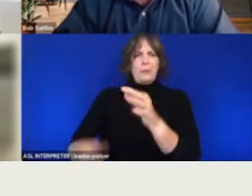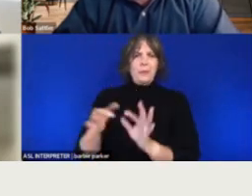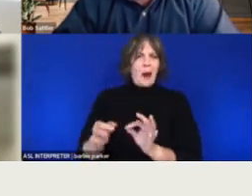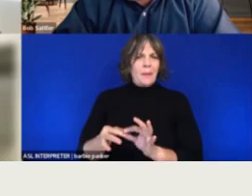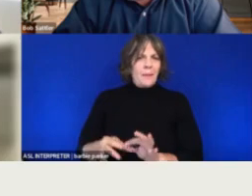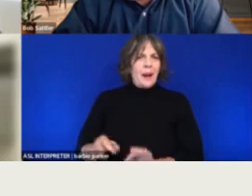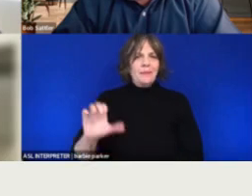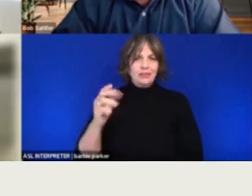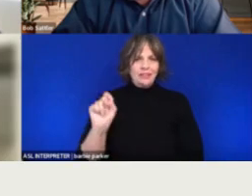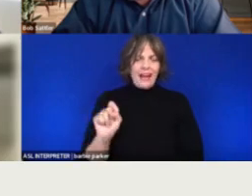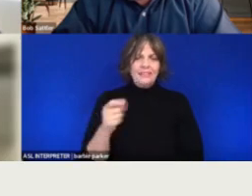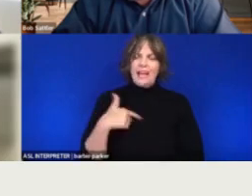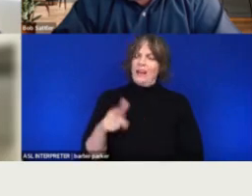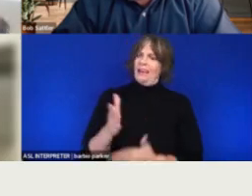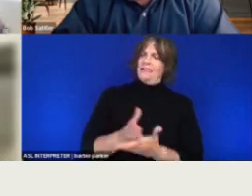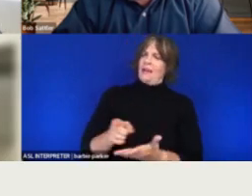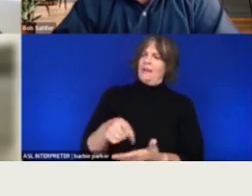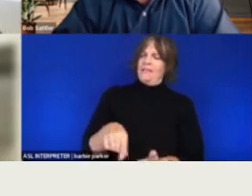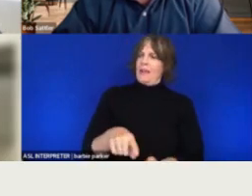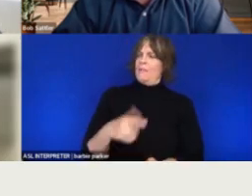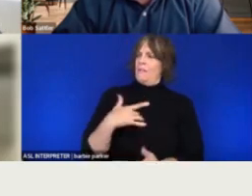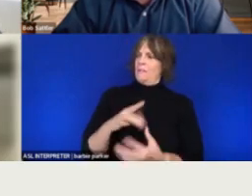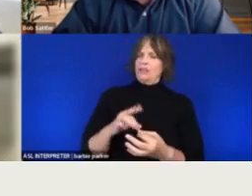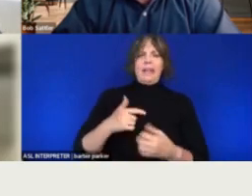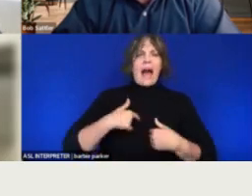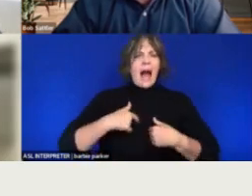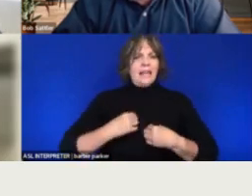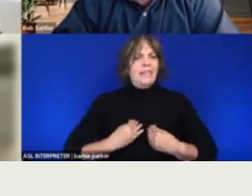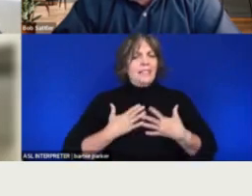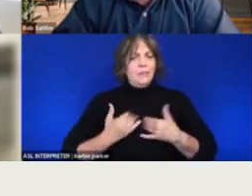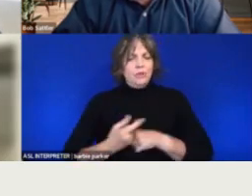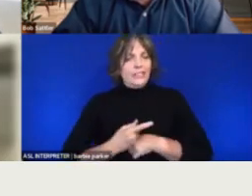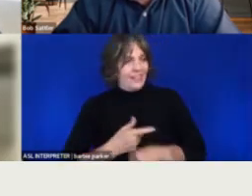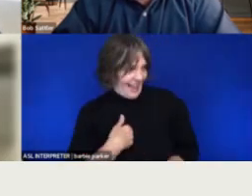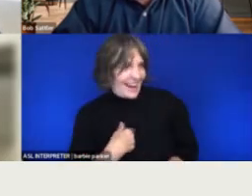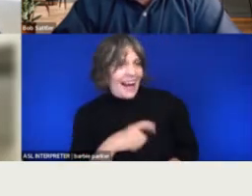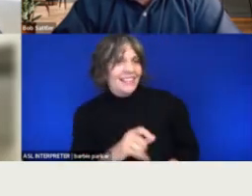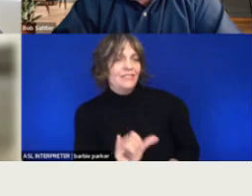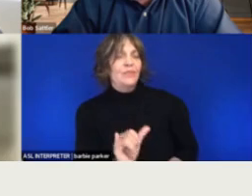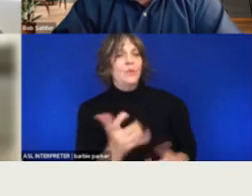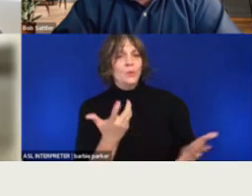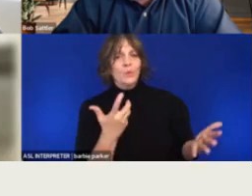needed this inspiration today. I think many of us who have worked